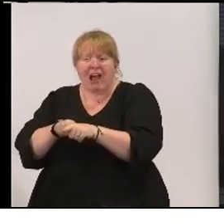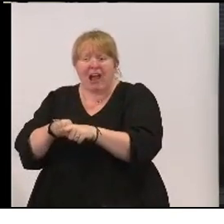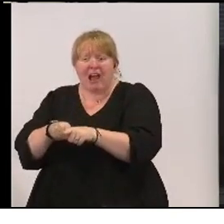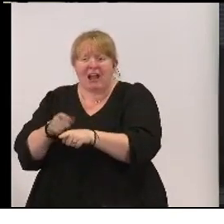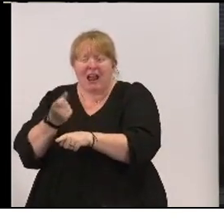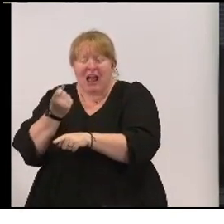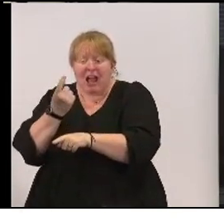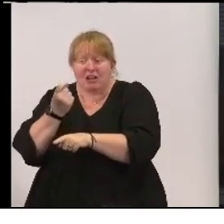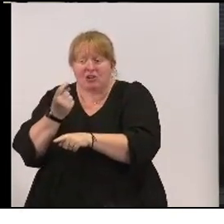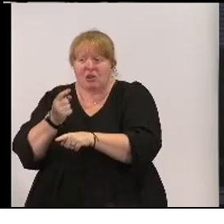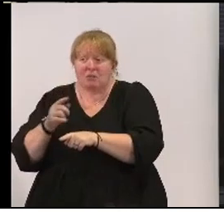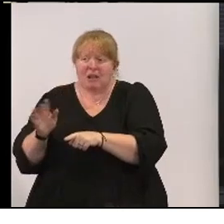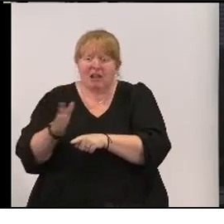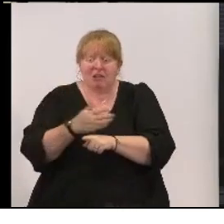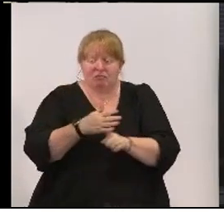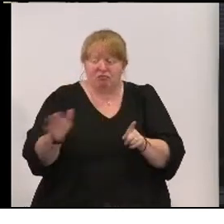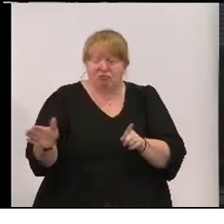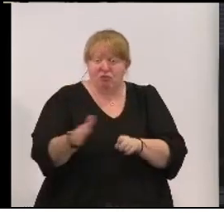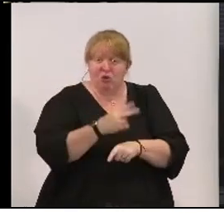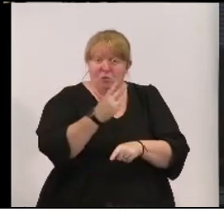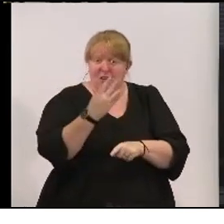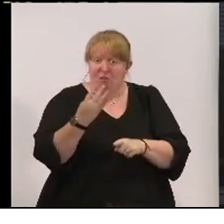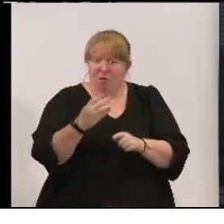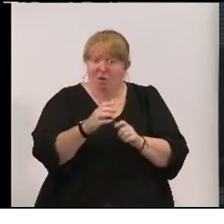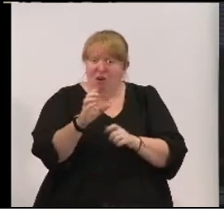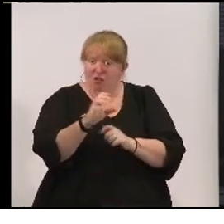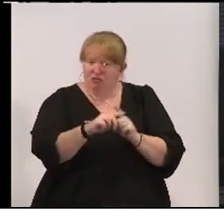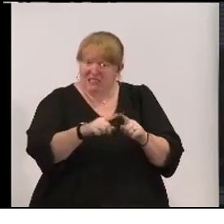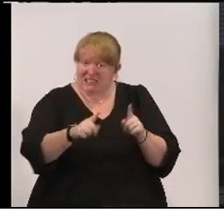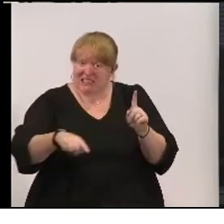Yeah, across 24 countries, they are slightly different.